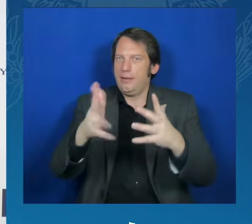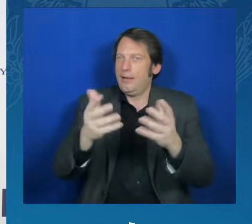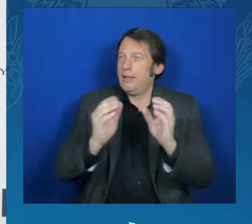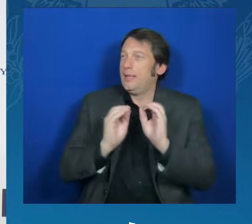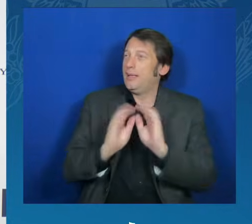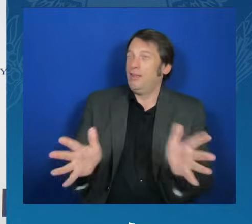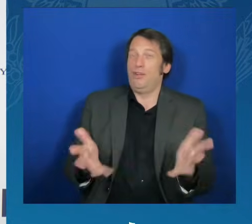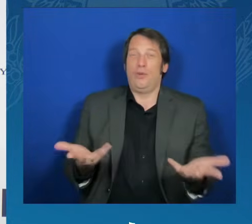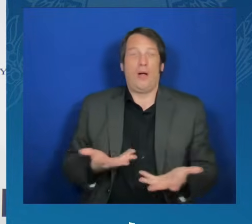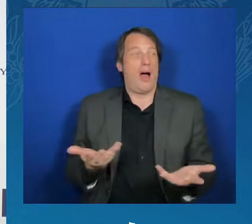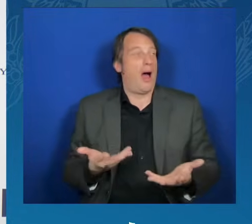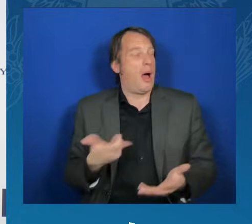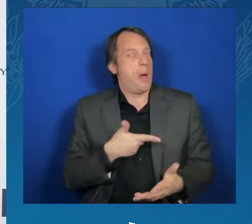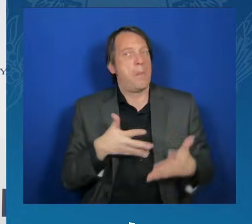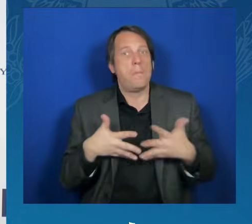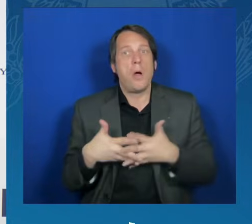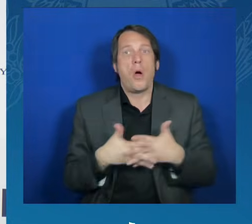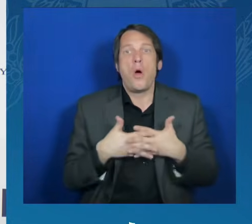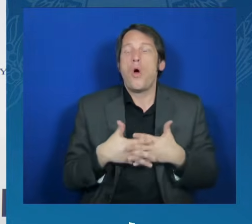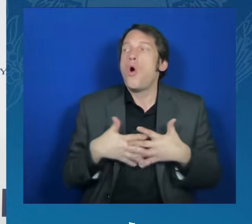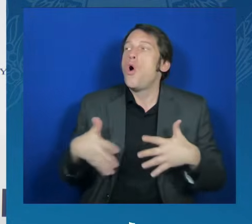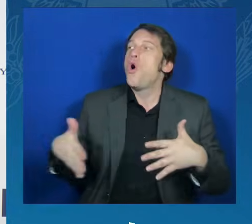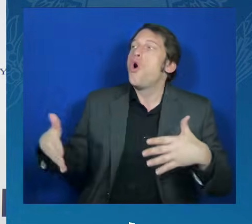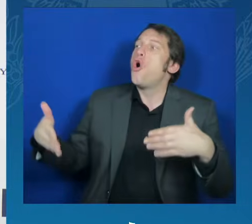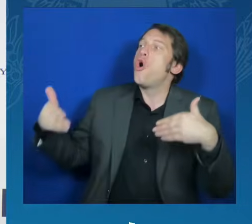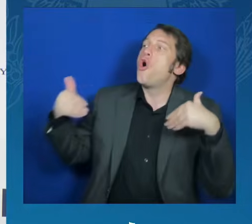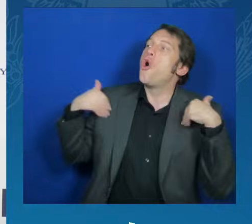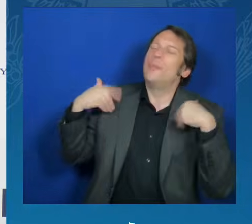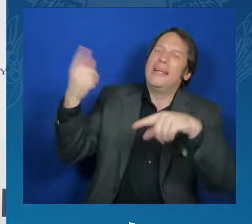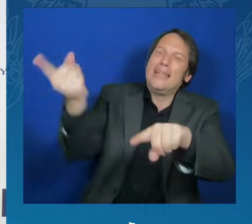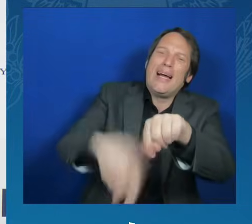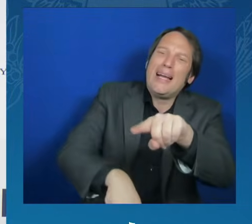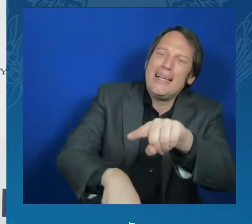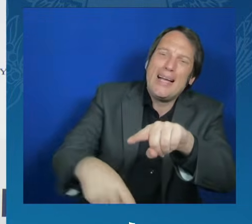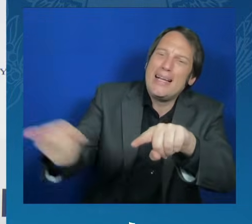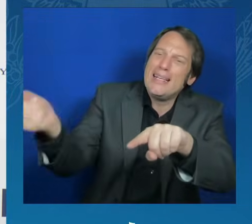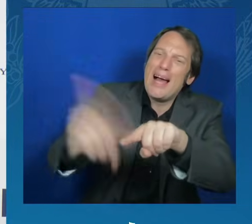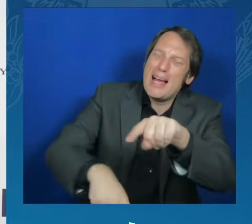America must stand strong for democracy.